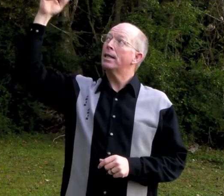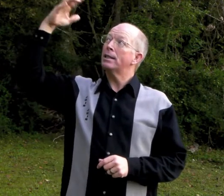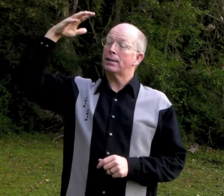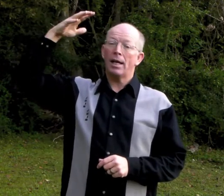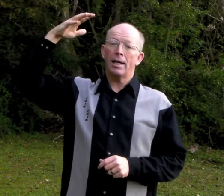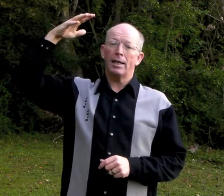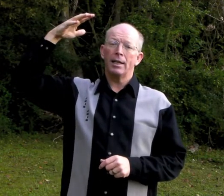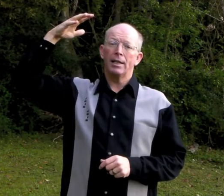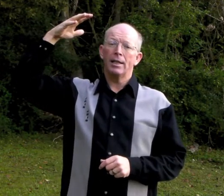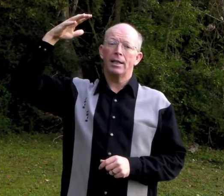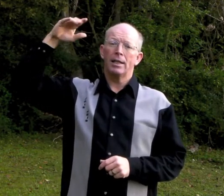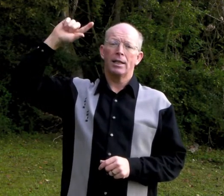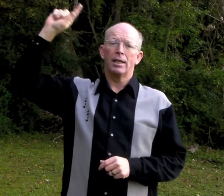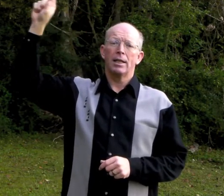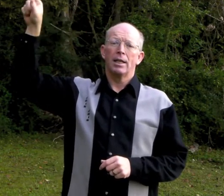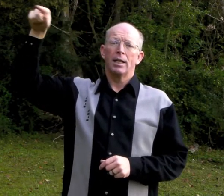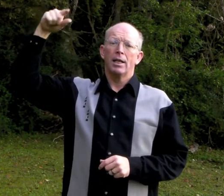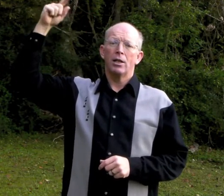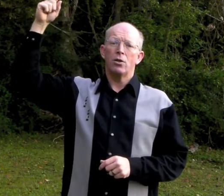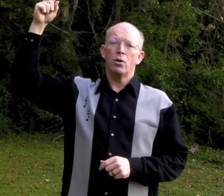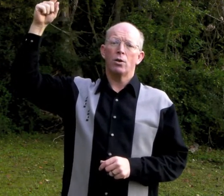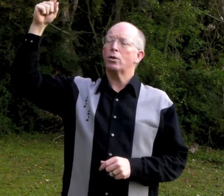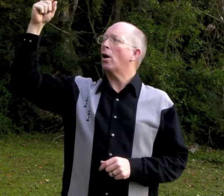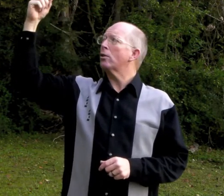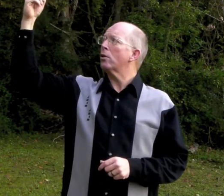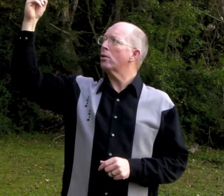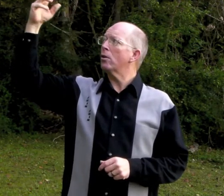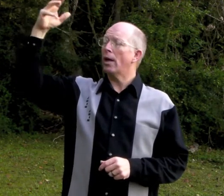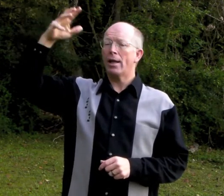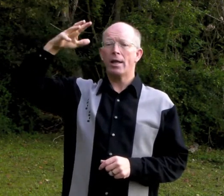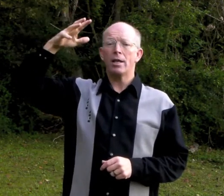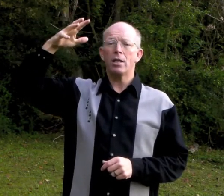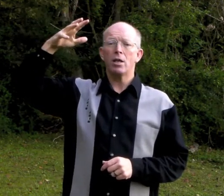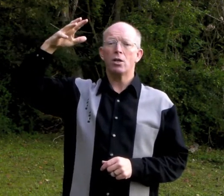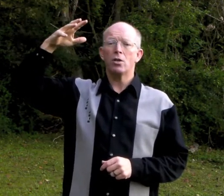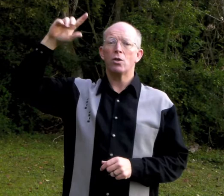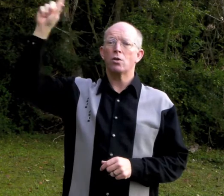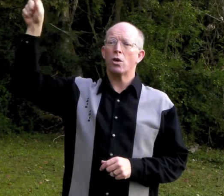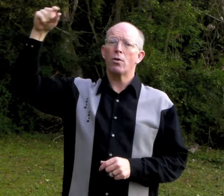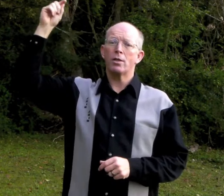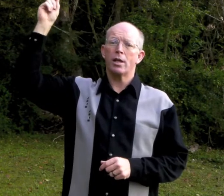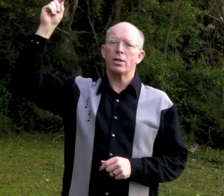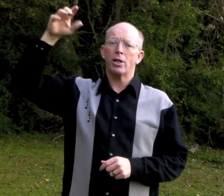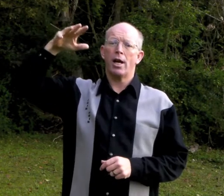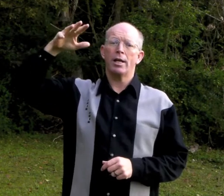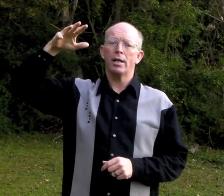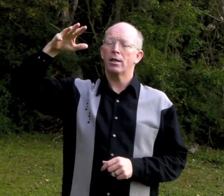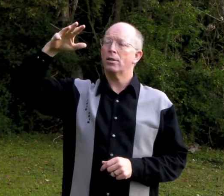SUN – You draw a circle and then you show the sun shine.